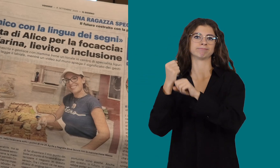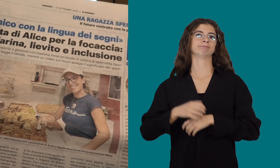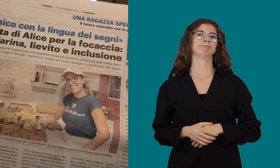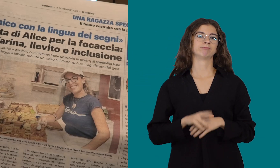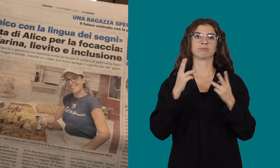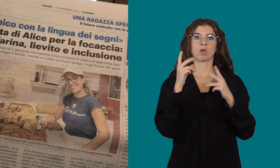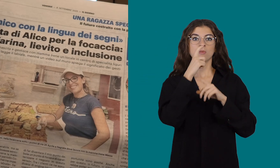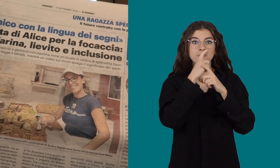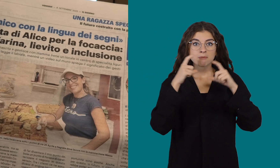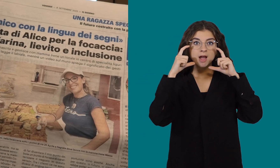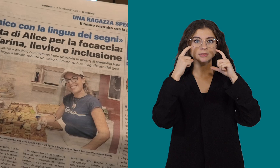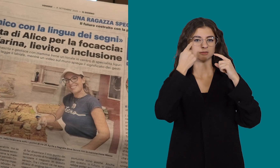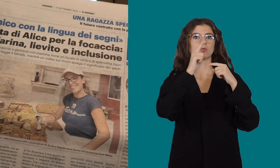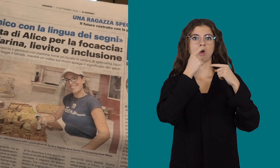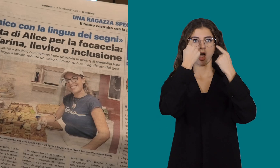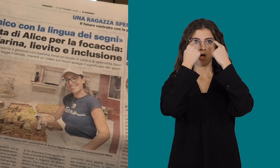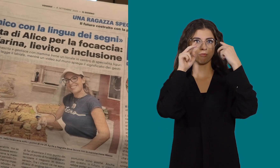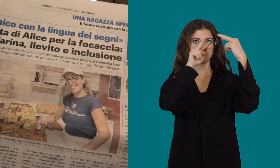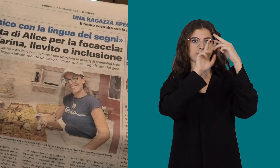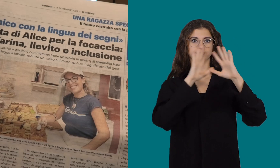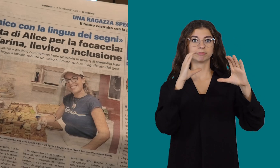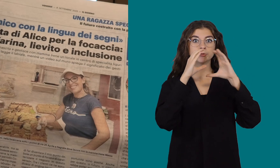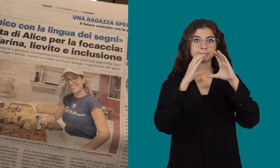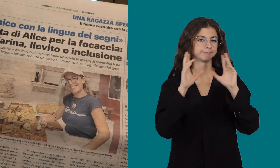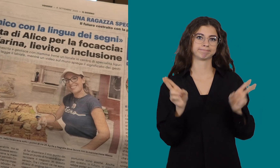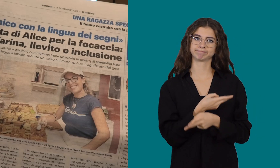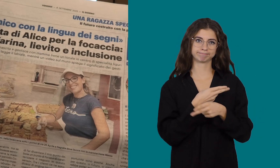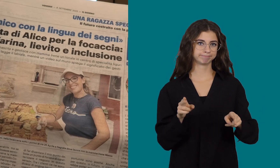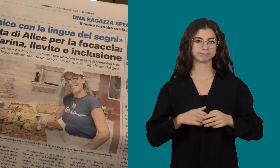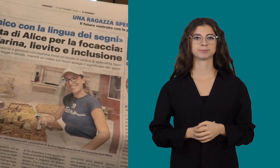because with the maska she could only see the eyes of the customer and couldn't communicate with them.